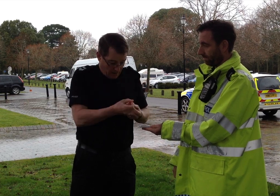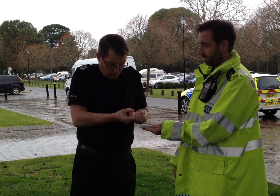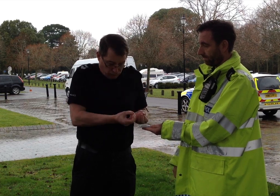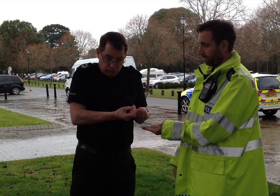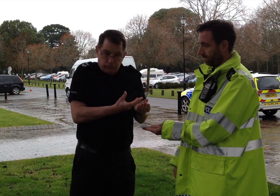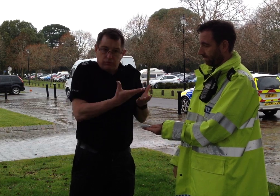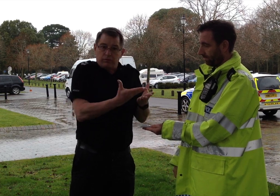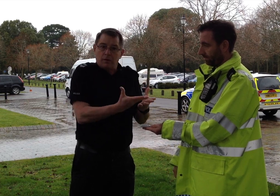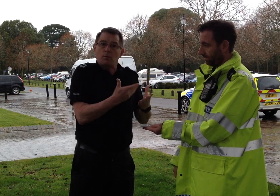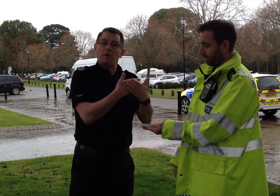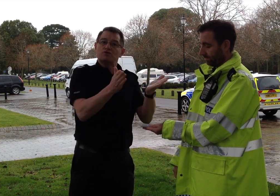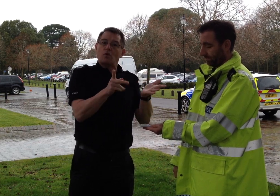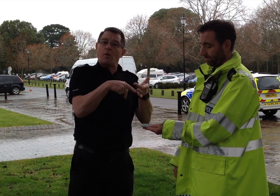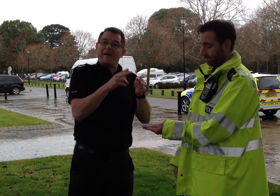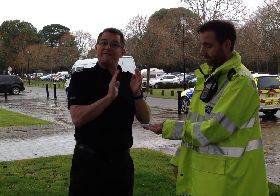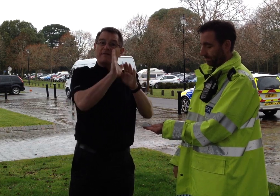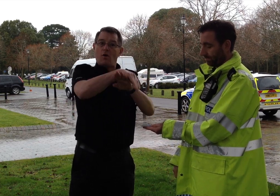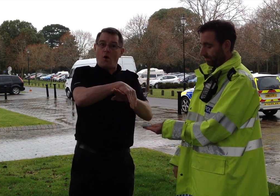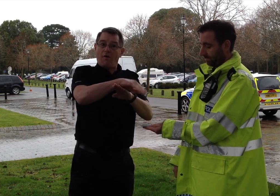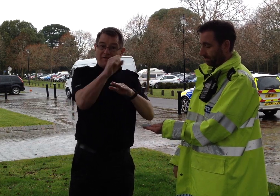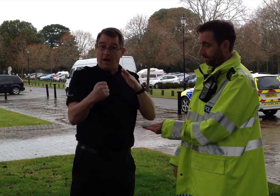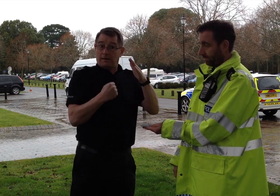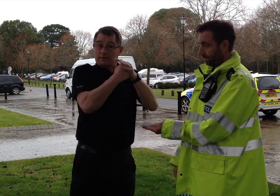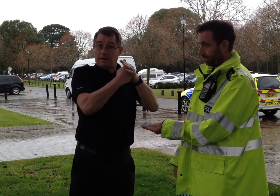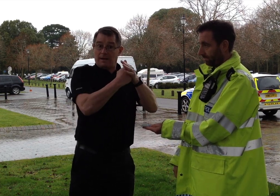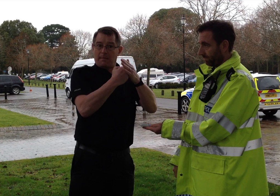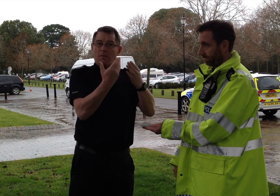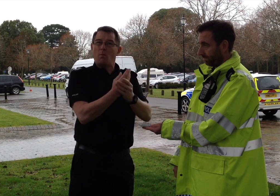then it will show if over the limit